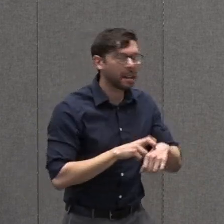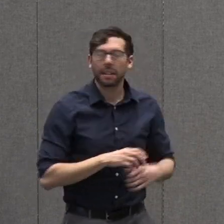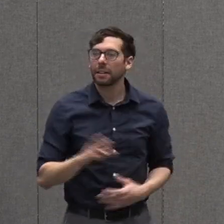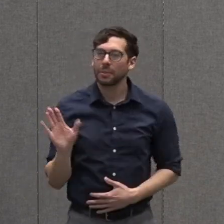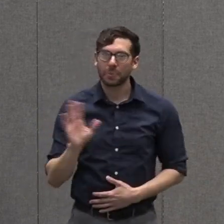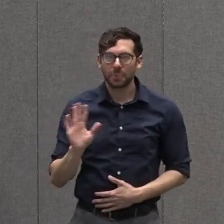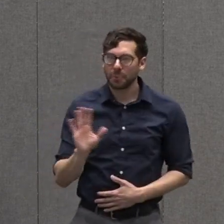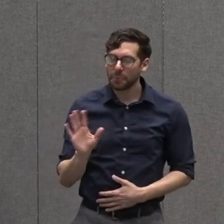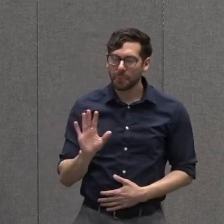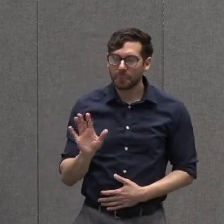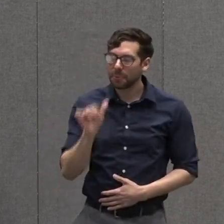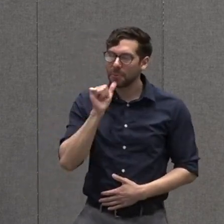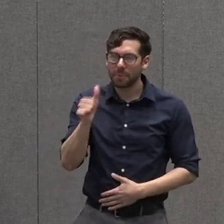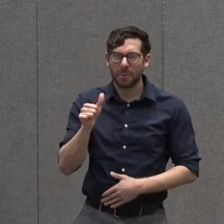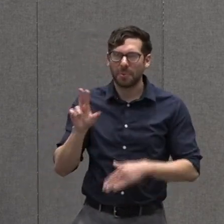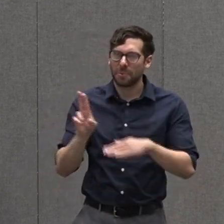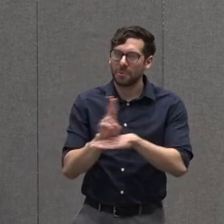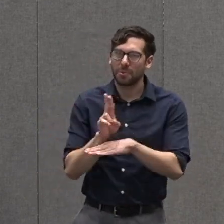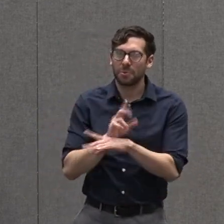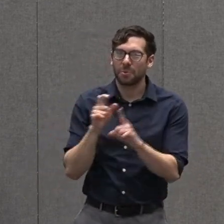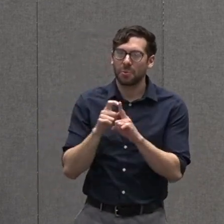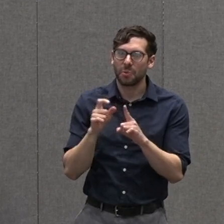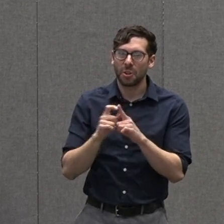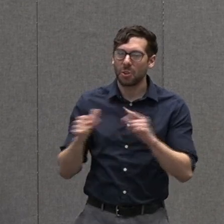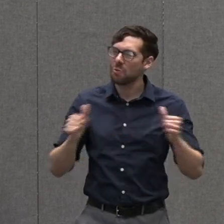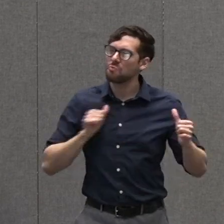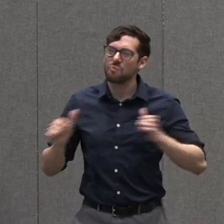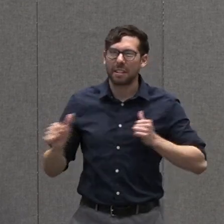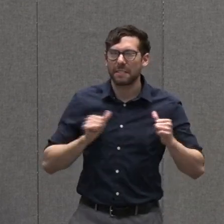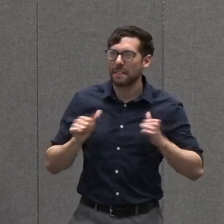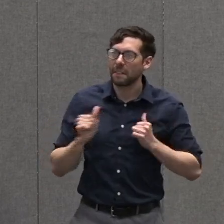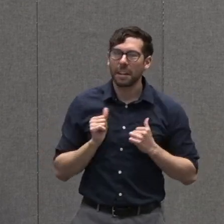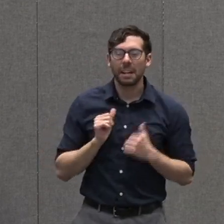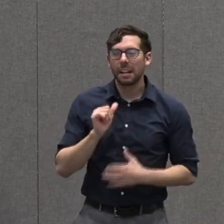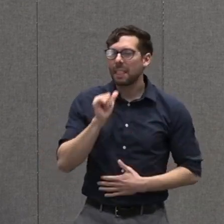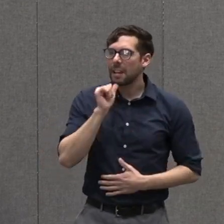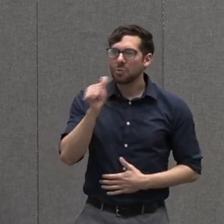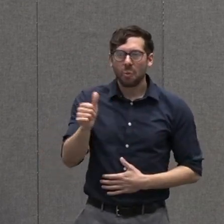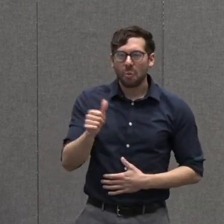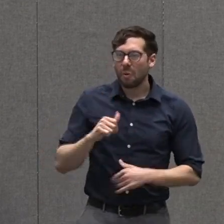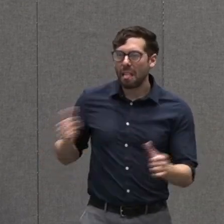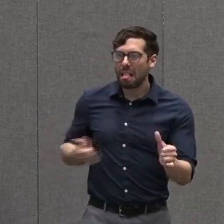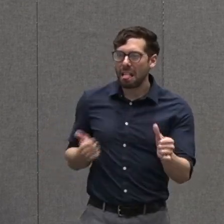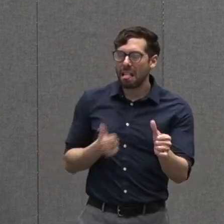when describing a snake. They will not come after a human being. Wow, now this one has a unique tail.